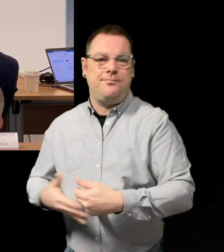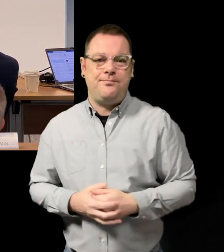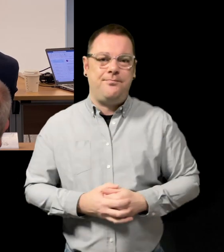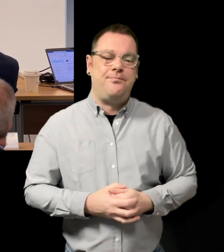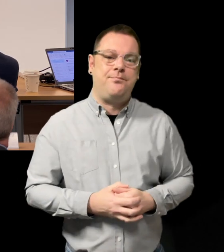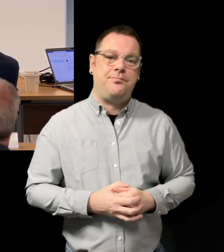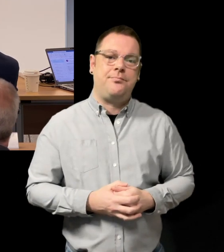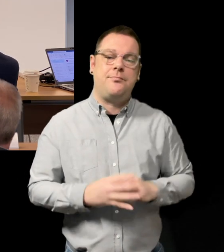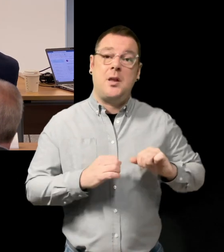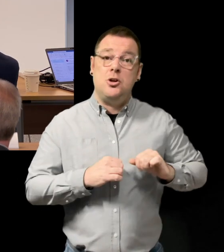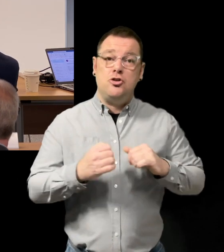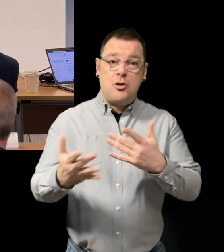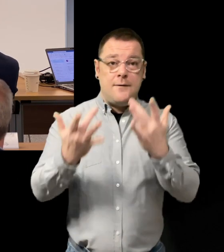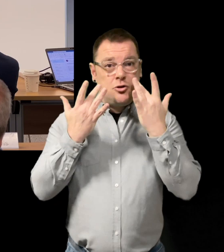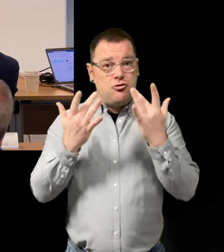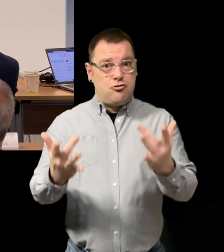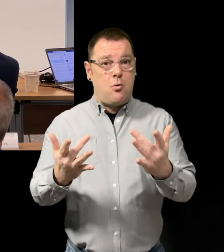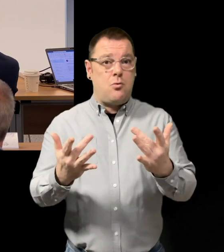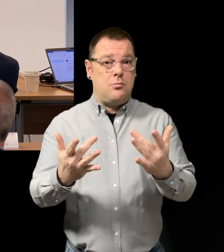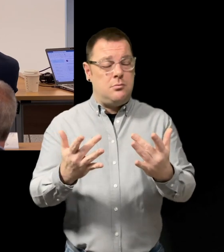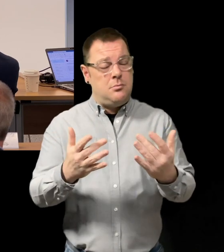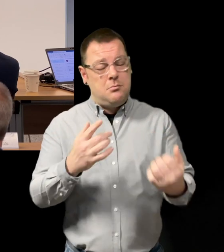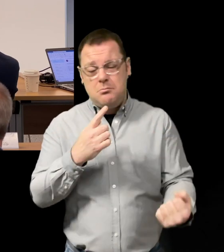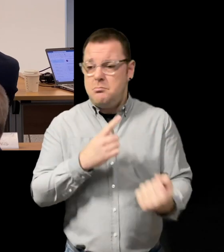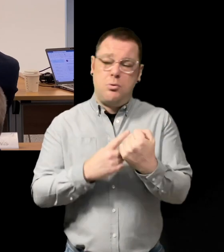These services demonstrates our profound responsibility.